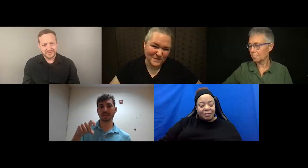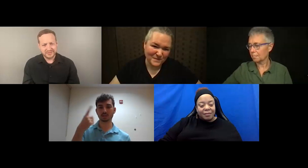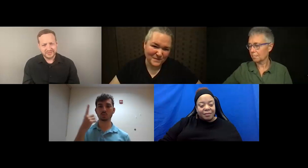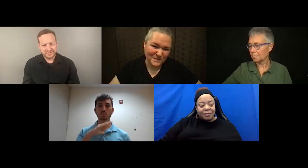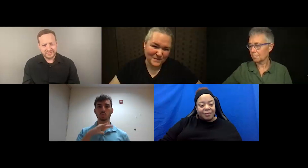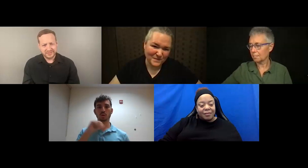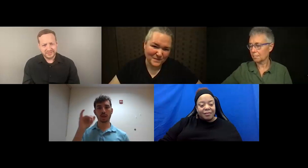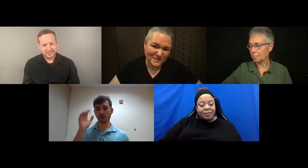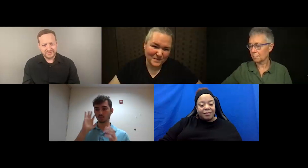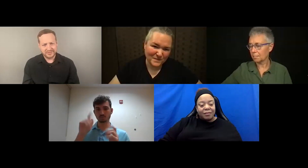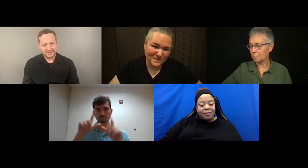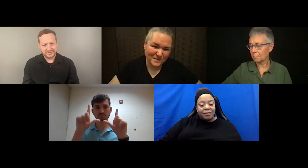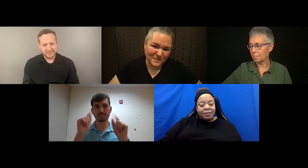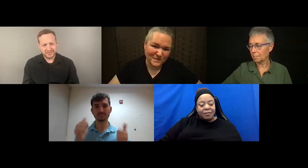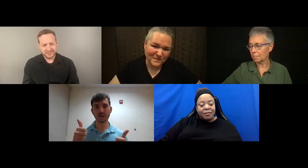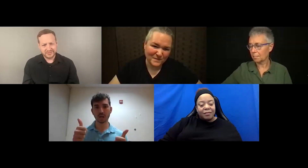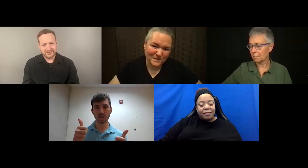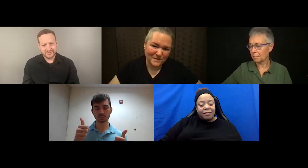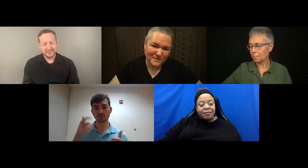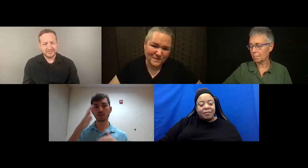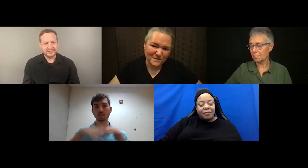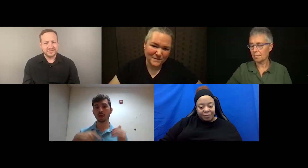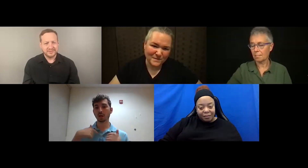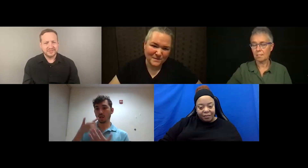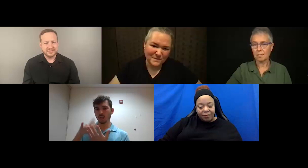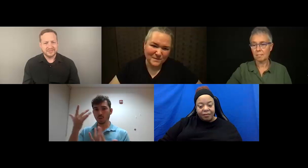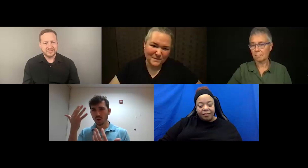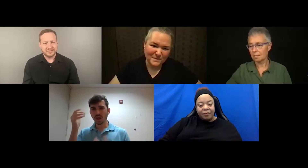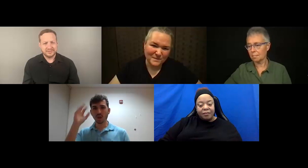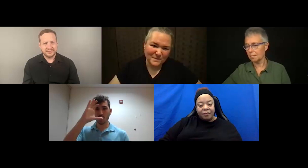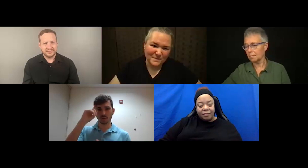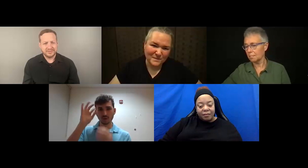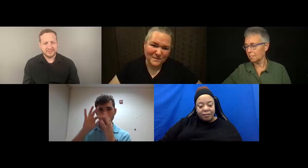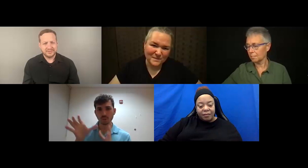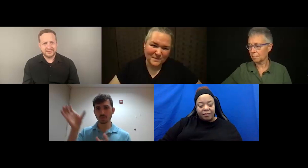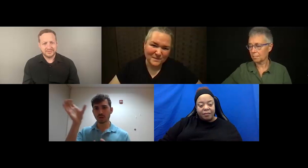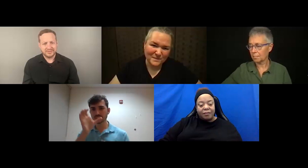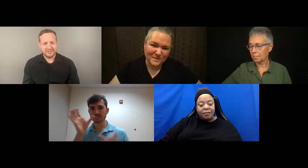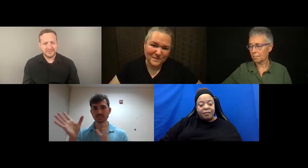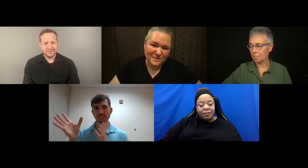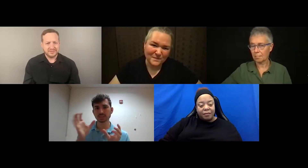Like, being able to pull it up on screen instead of having to wait while the search happens for an interpreter.